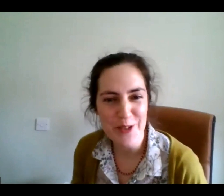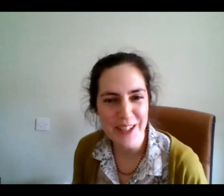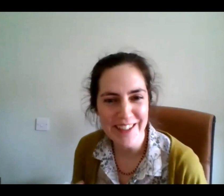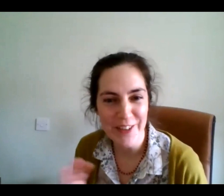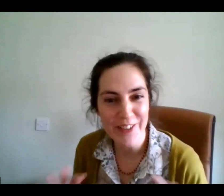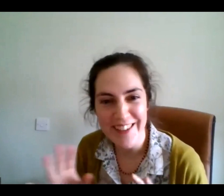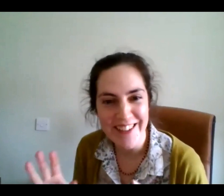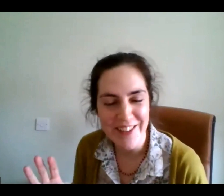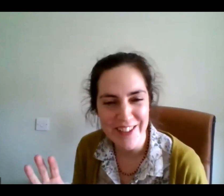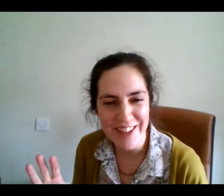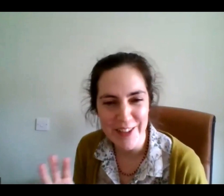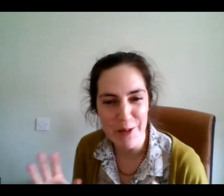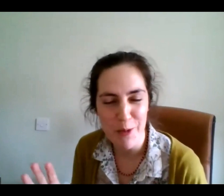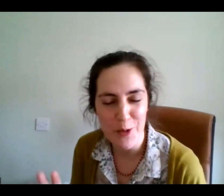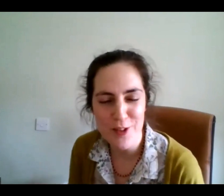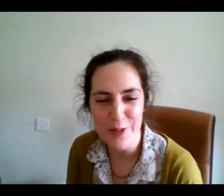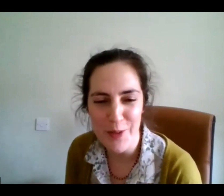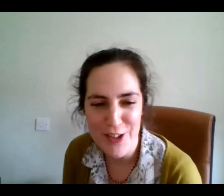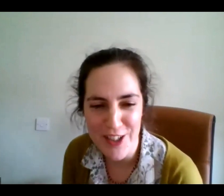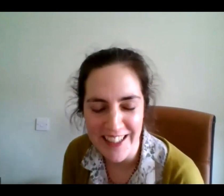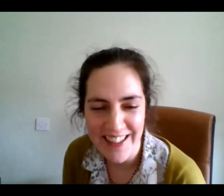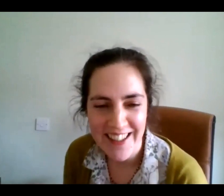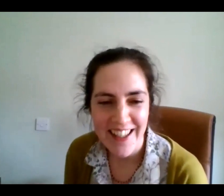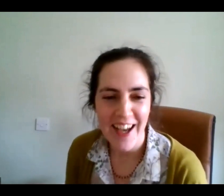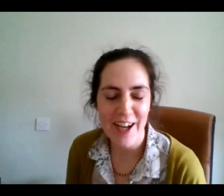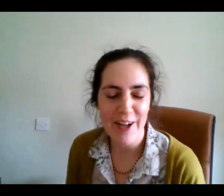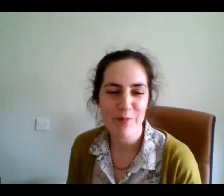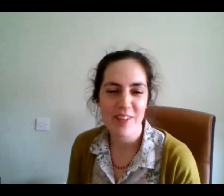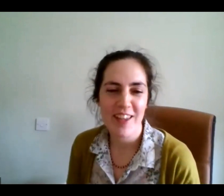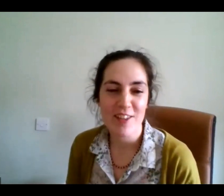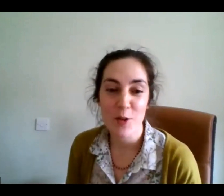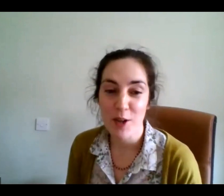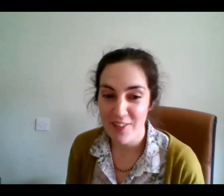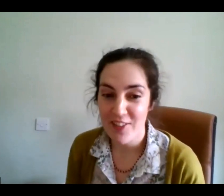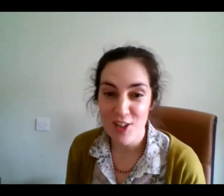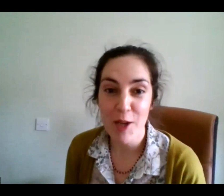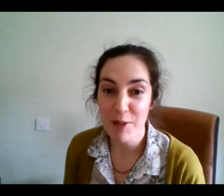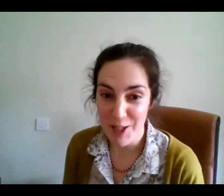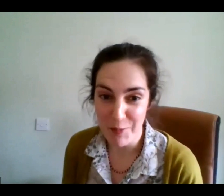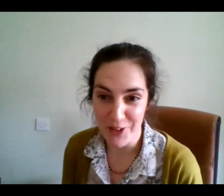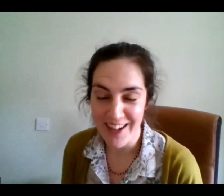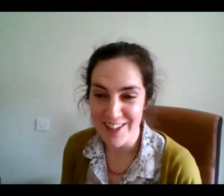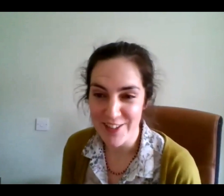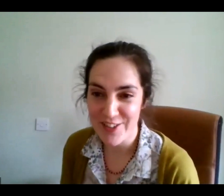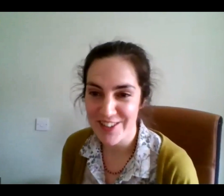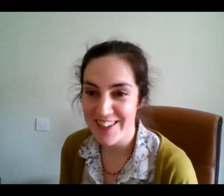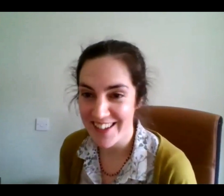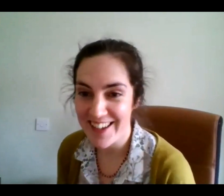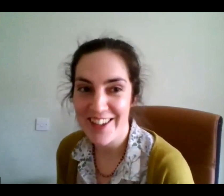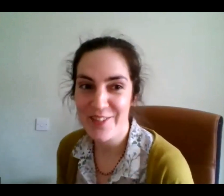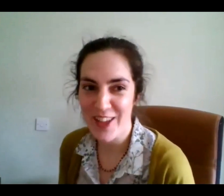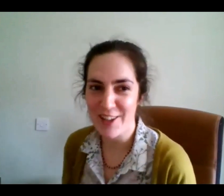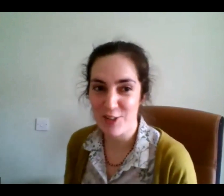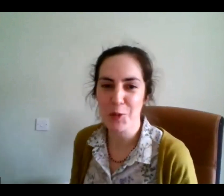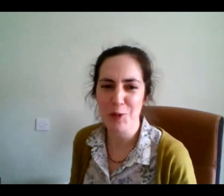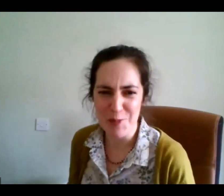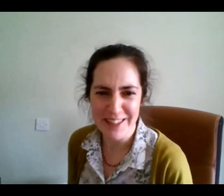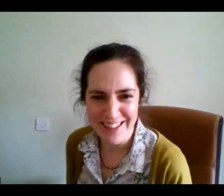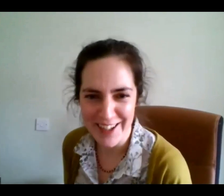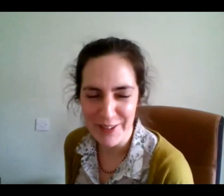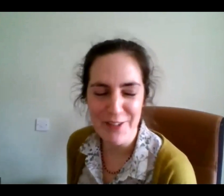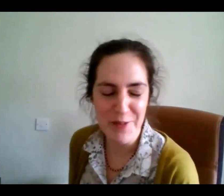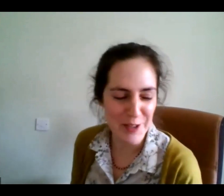between the approaches emerging. So the timekeeper has told me and given me